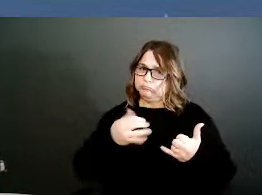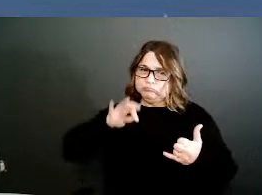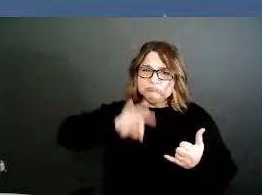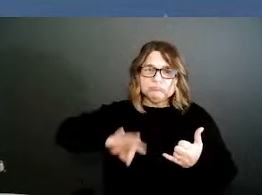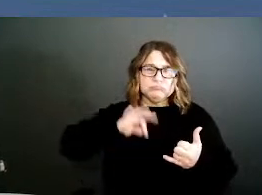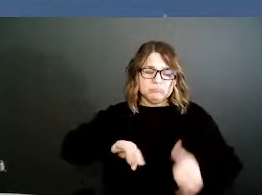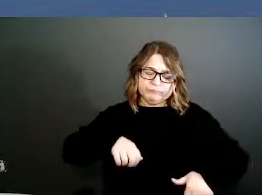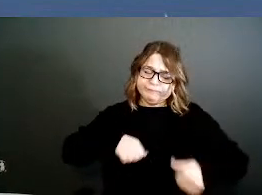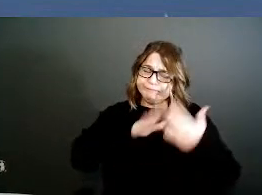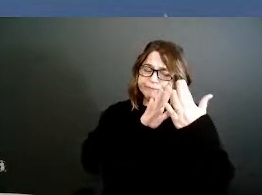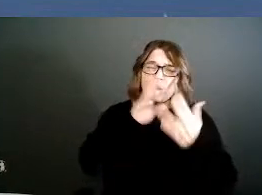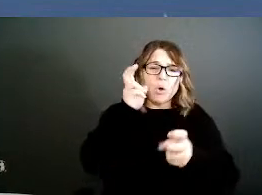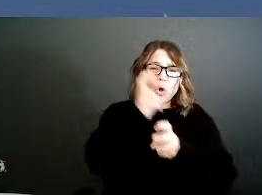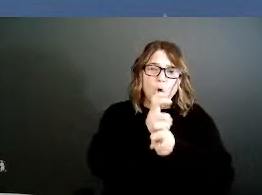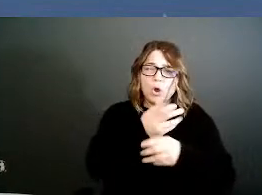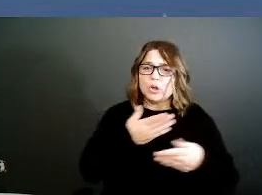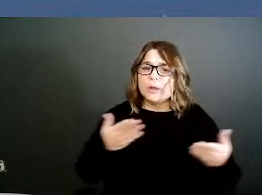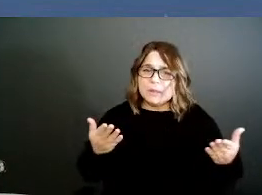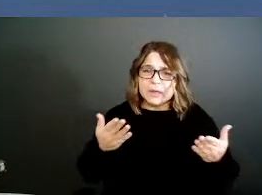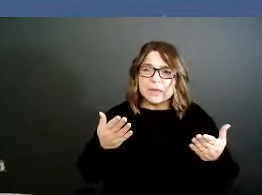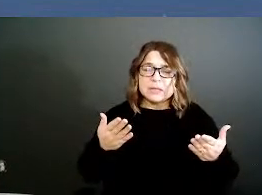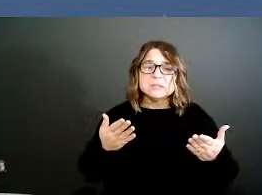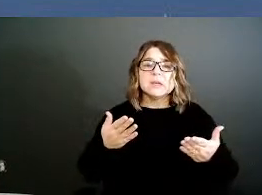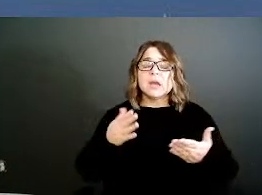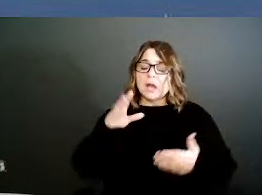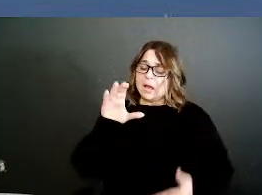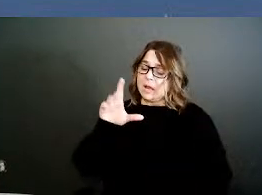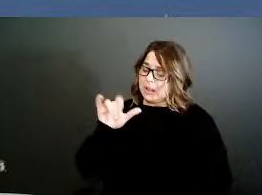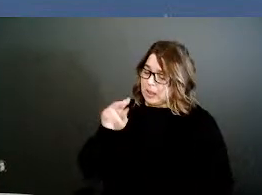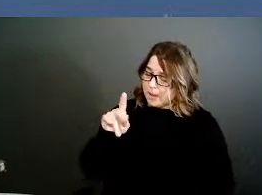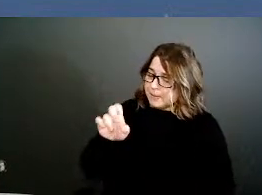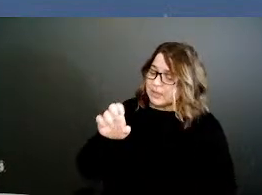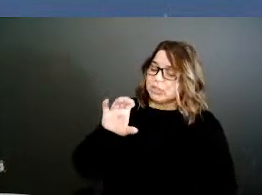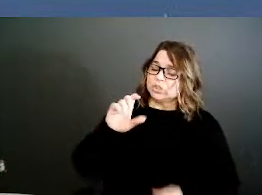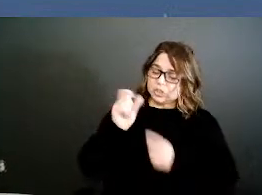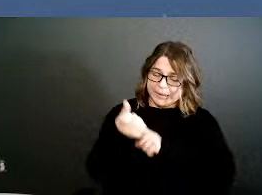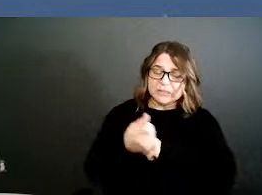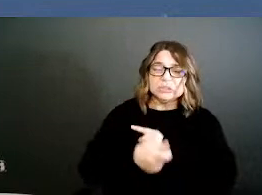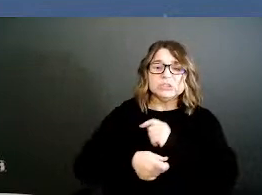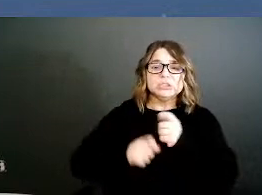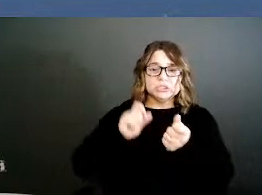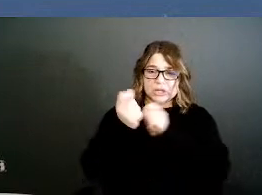PANDEMIC. YOU DARED TO DEAL WITH CLIMATE CHANGE AND THEN WE'RE HIT WITH A ONE YEAR OF A PANDEMIC WOULD HAVE BEEN UNPRECEDENTED